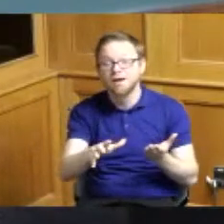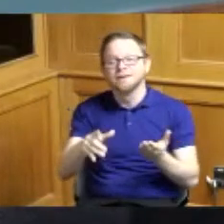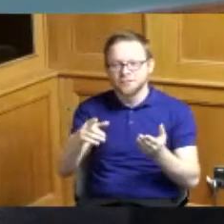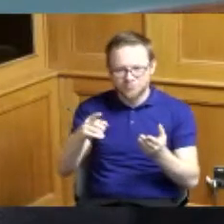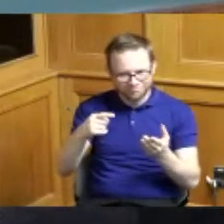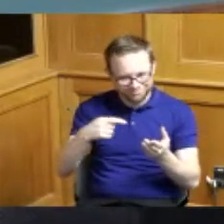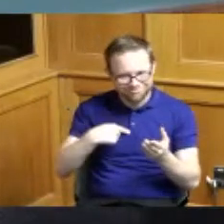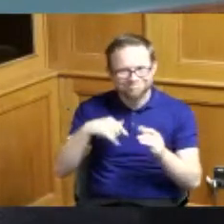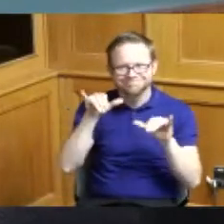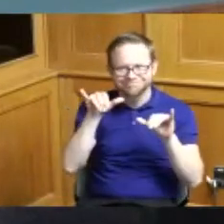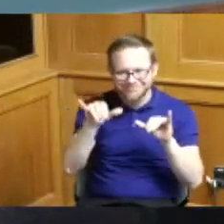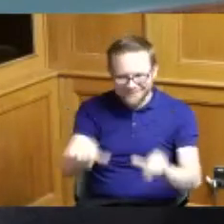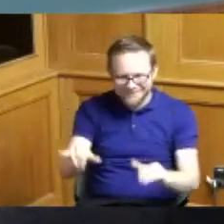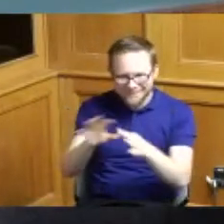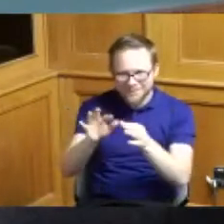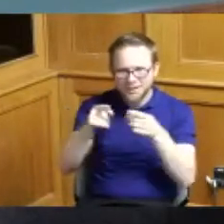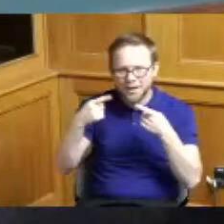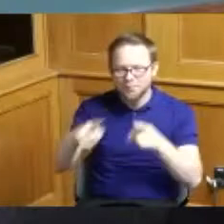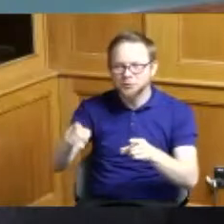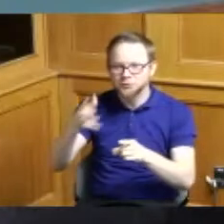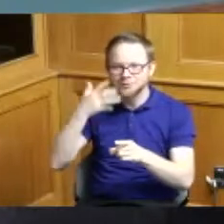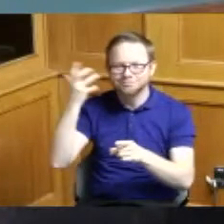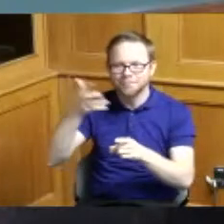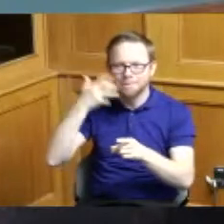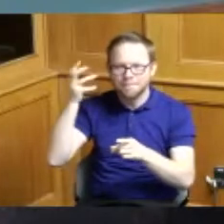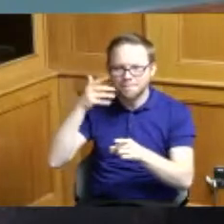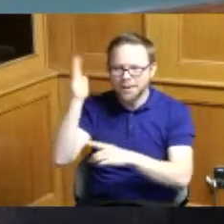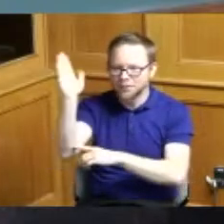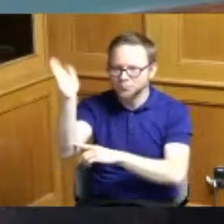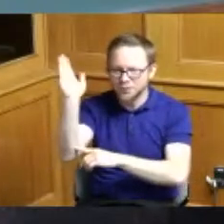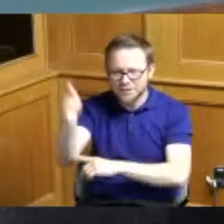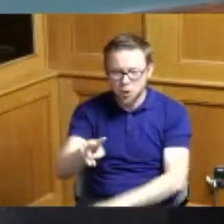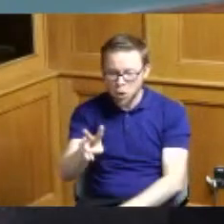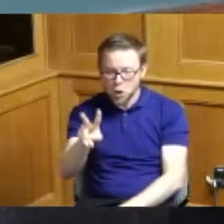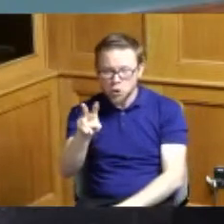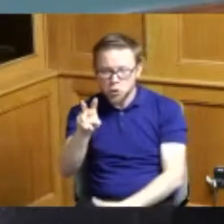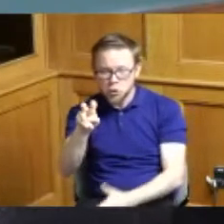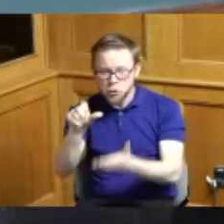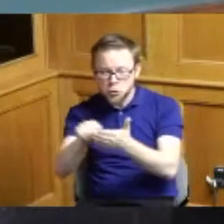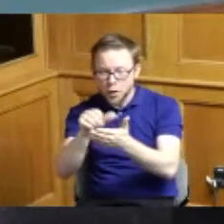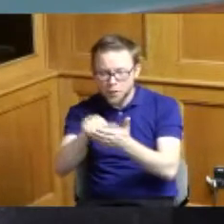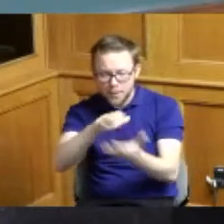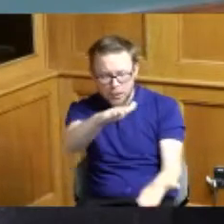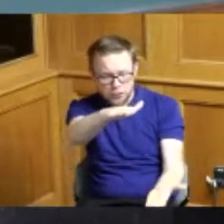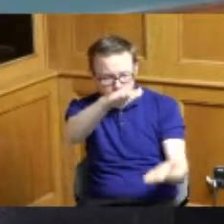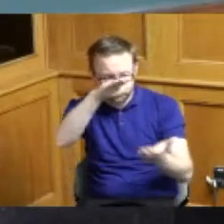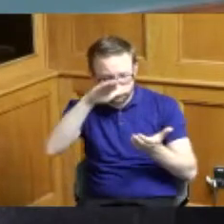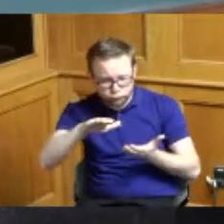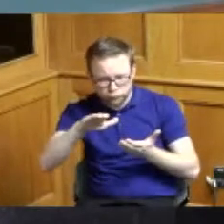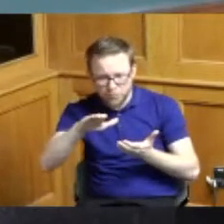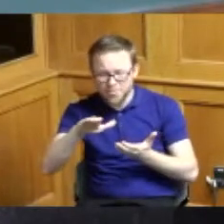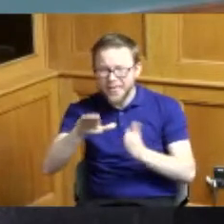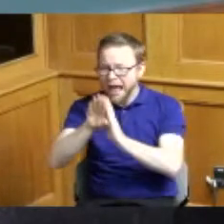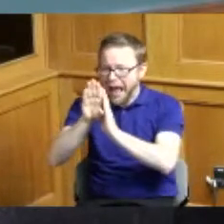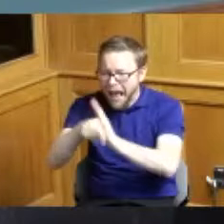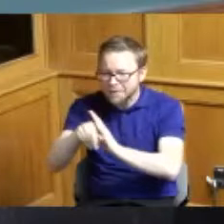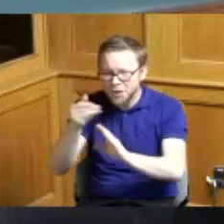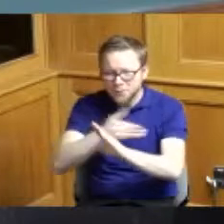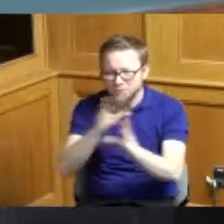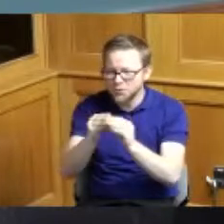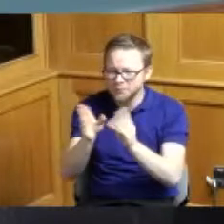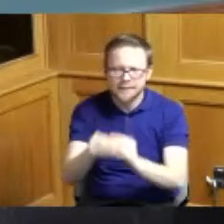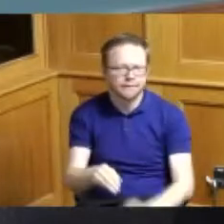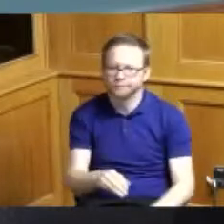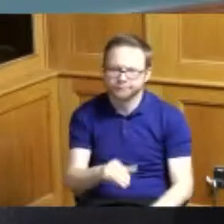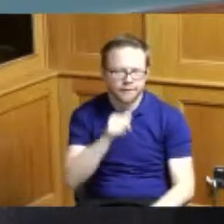the stadium we got 200 pages with 30 minutes total disrespect now Memorial Day as you heard many of